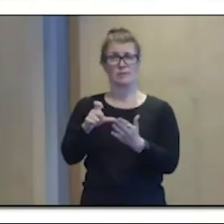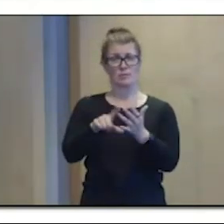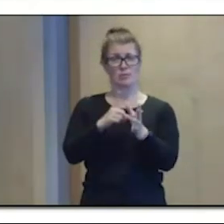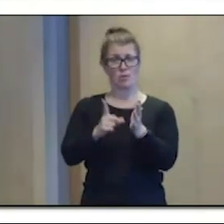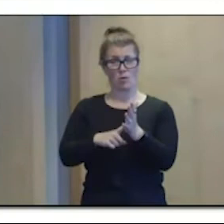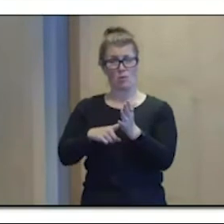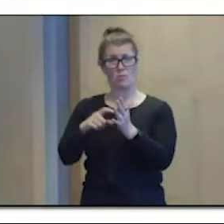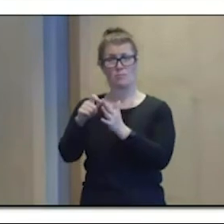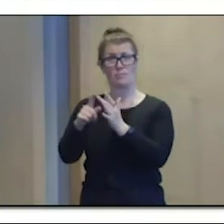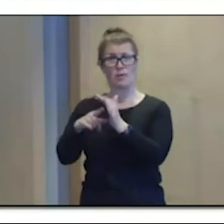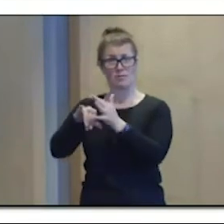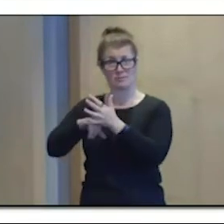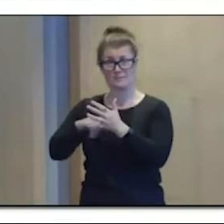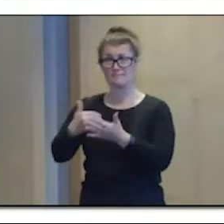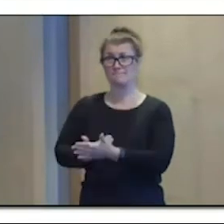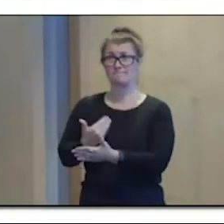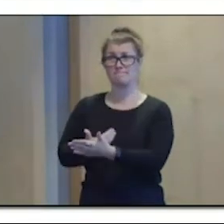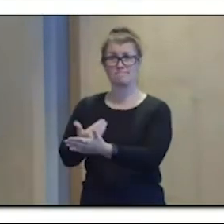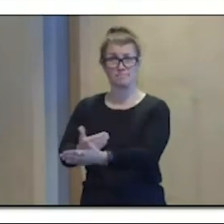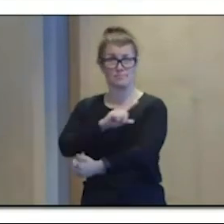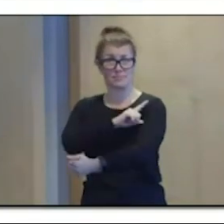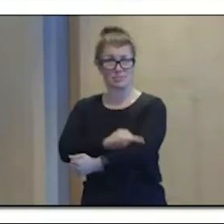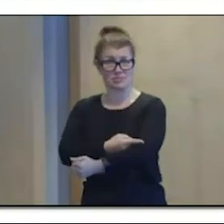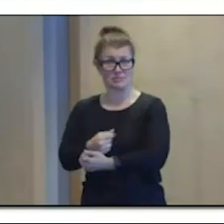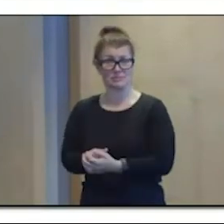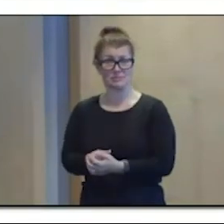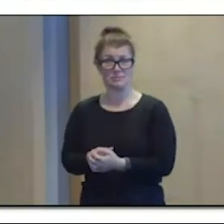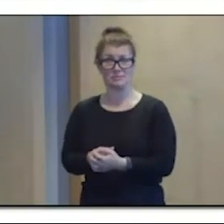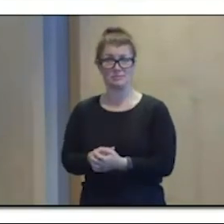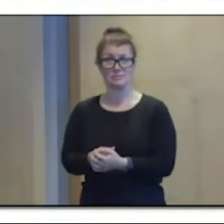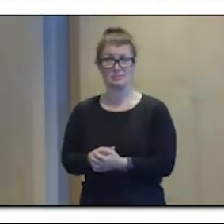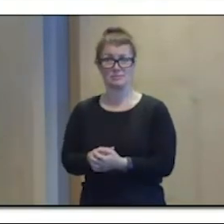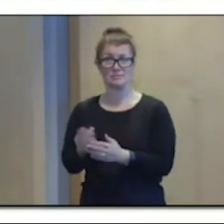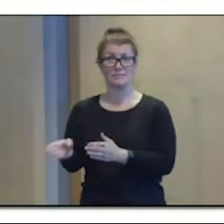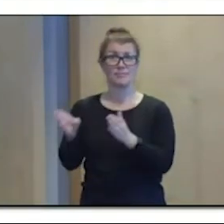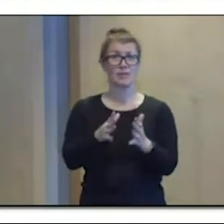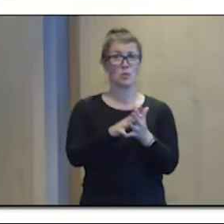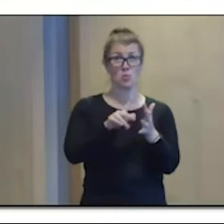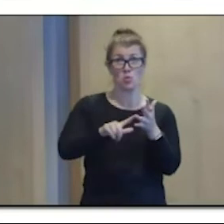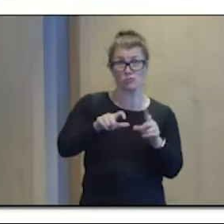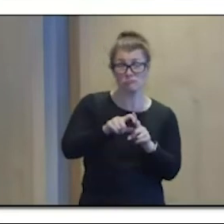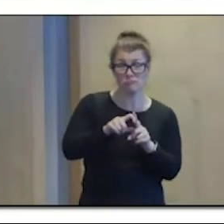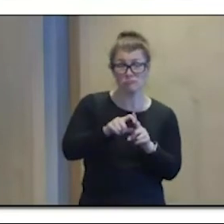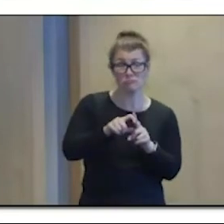a really good job of storing energy for us for years, wood wood piles, petrol tanks